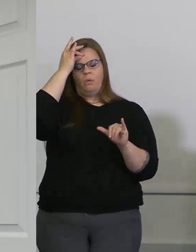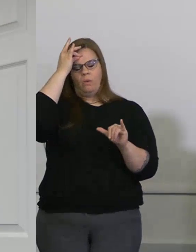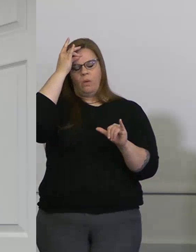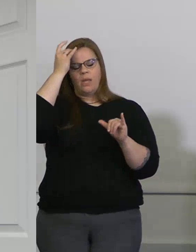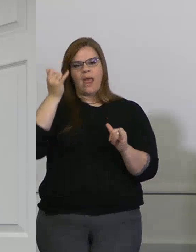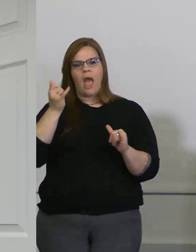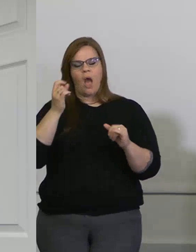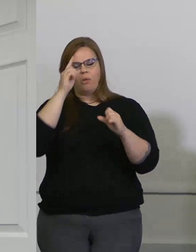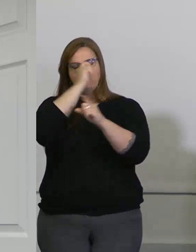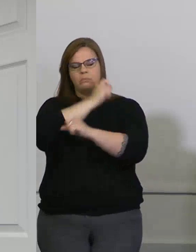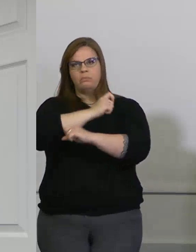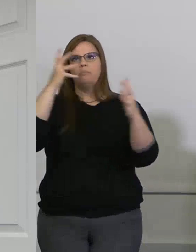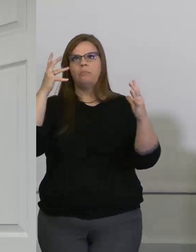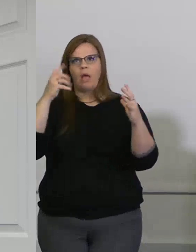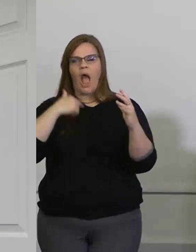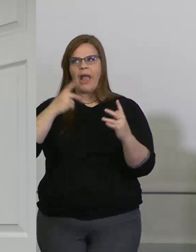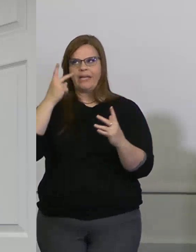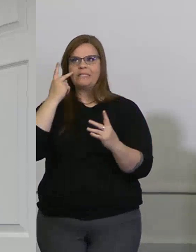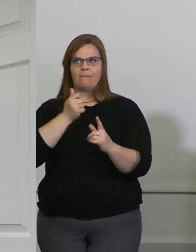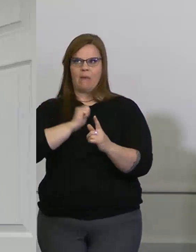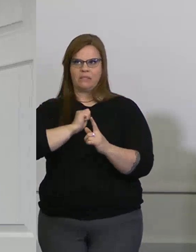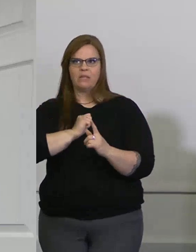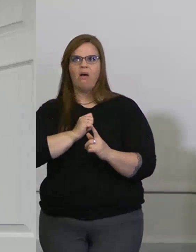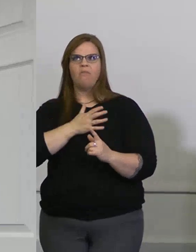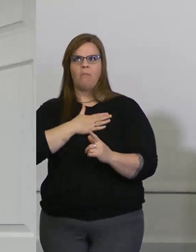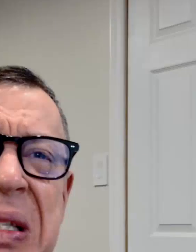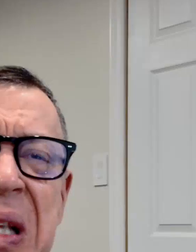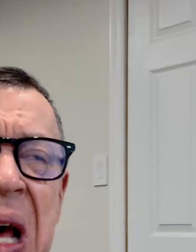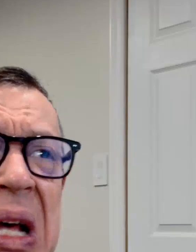could see their parents, they could see their loved ones.